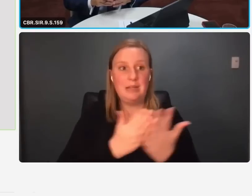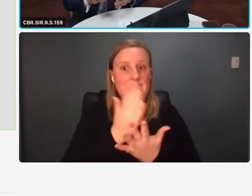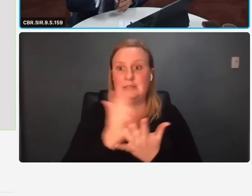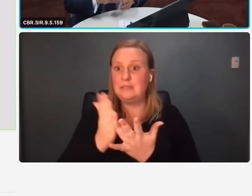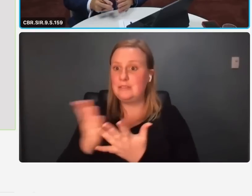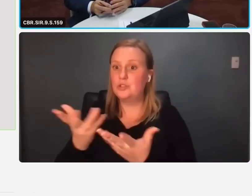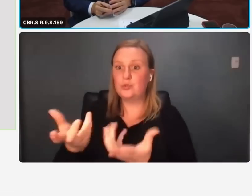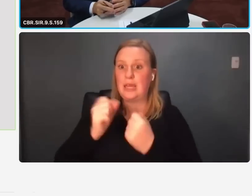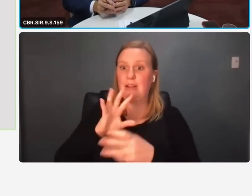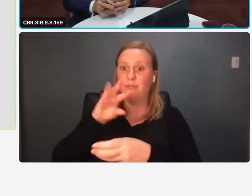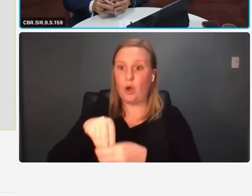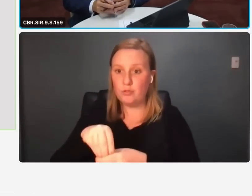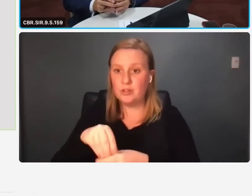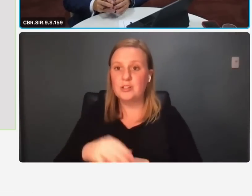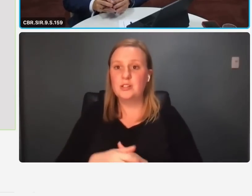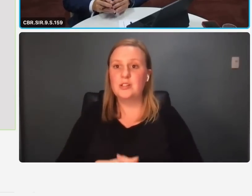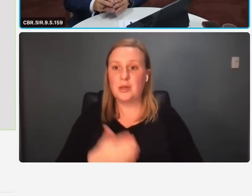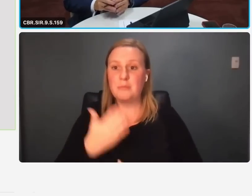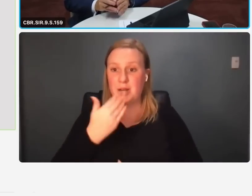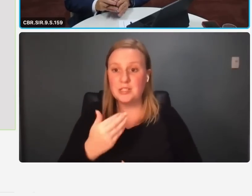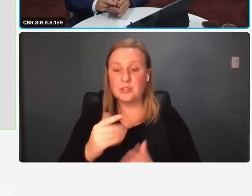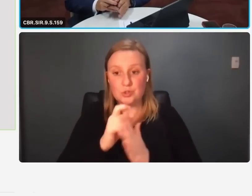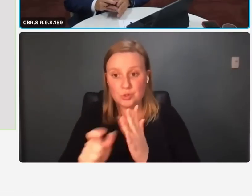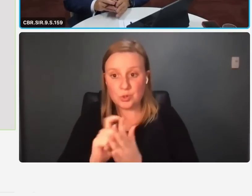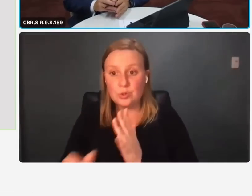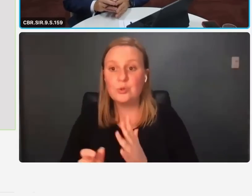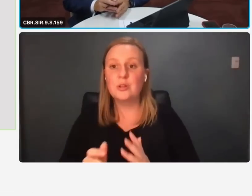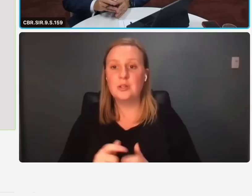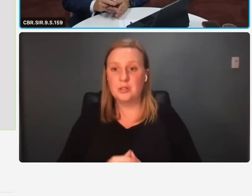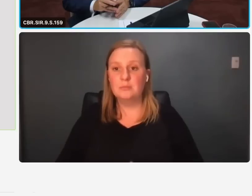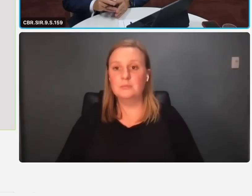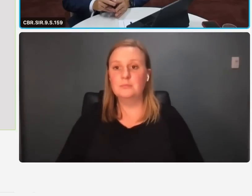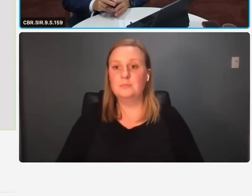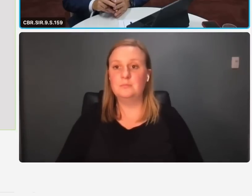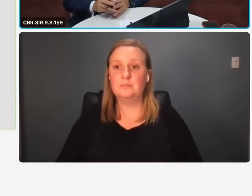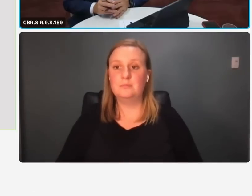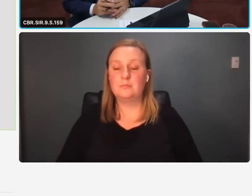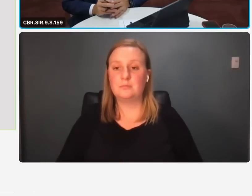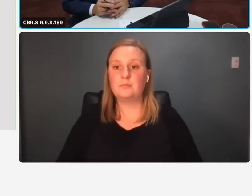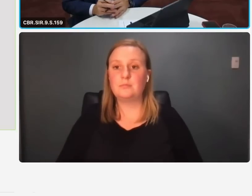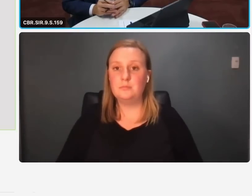do that we'll wonder whether that was a serious question. A recorded version of this webinar will be made